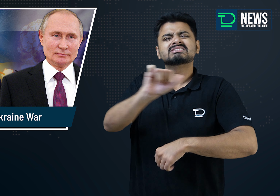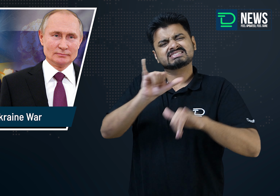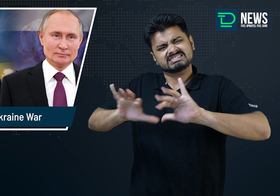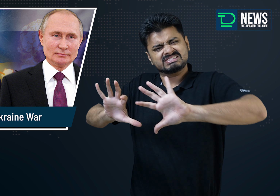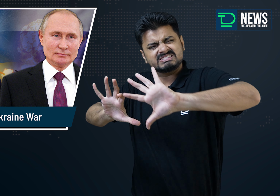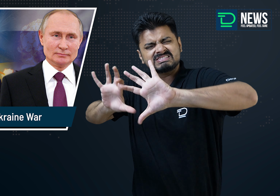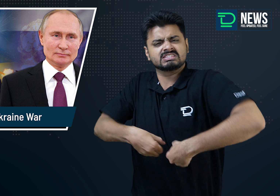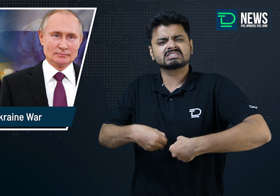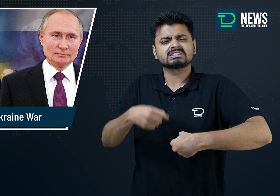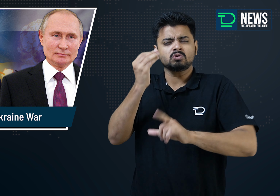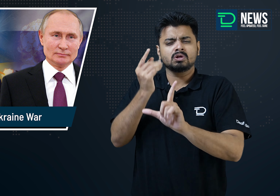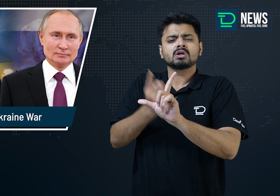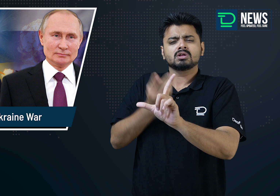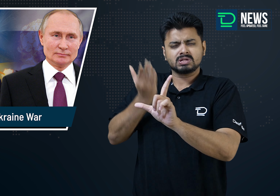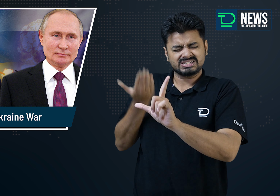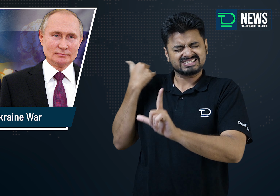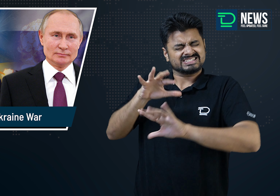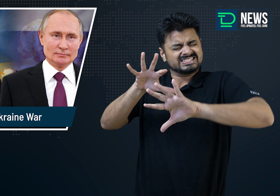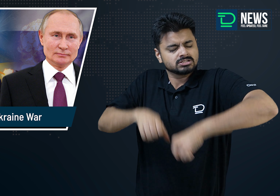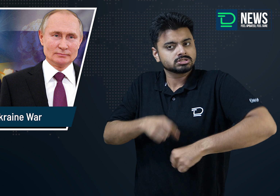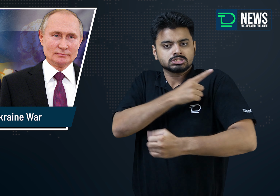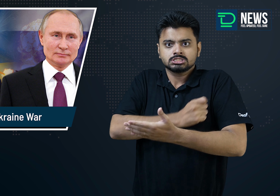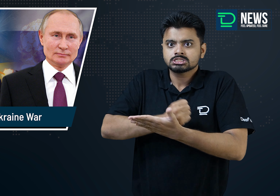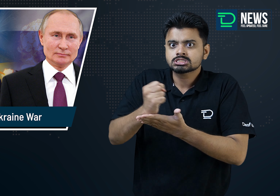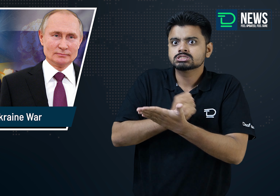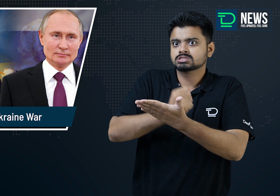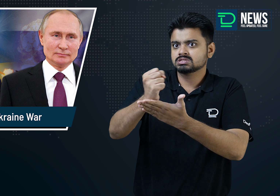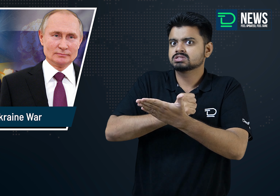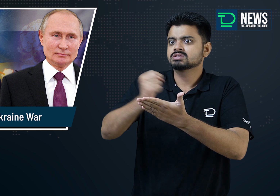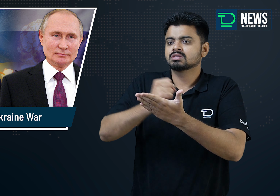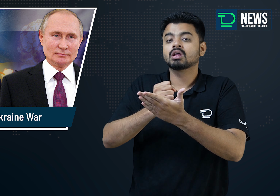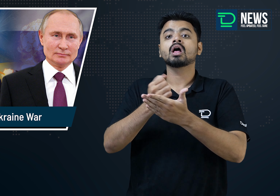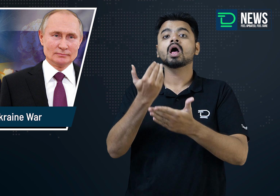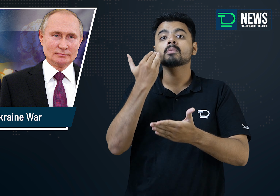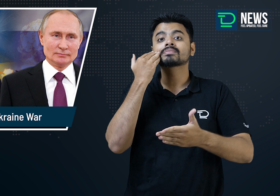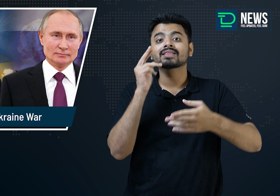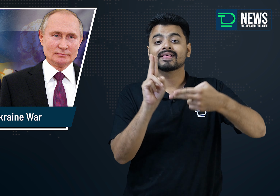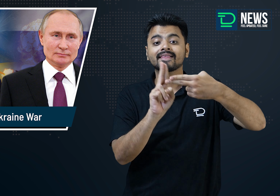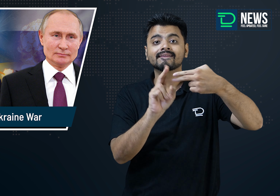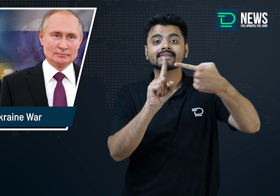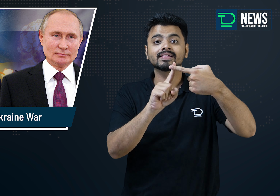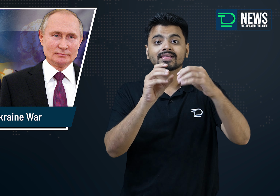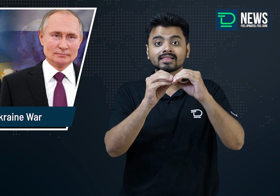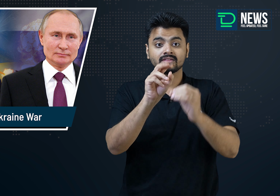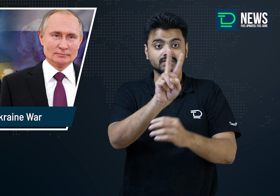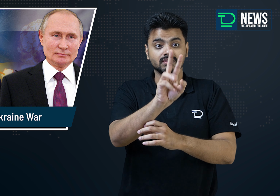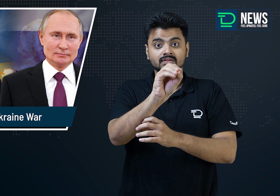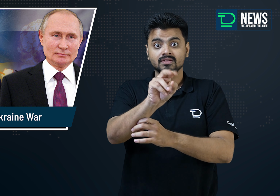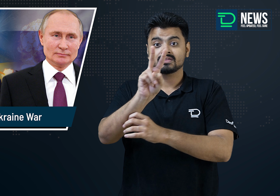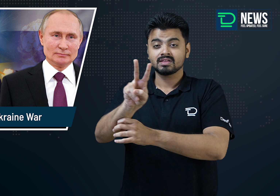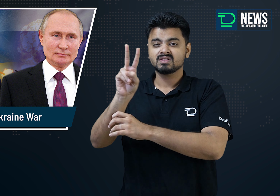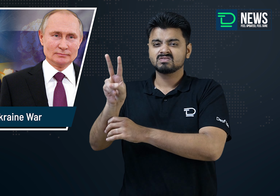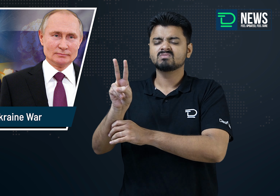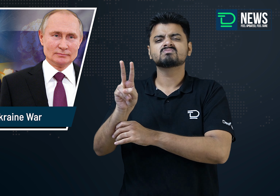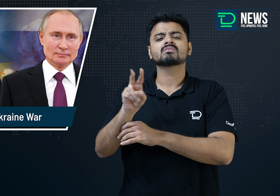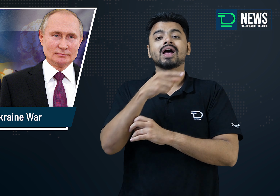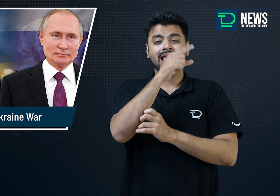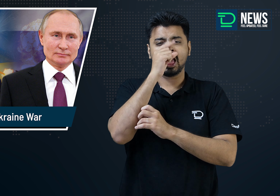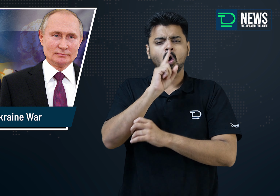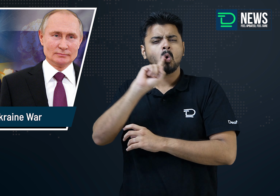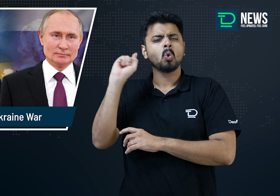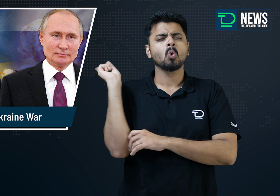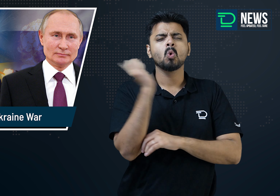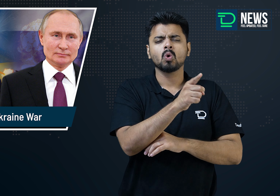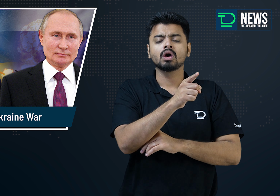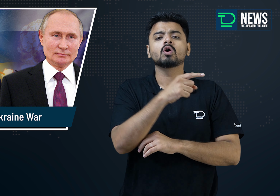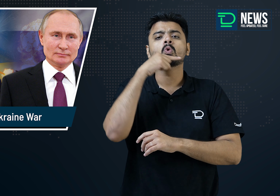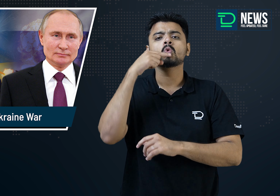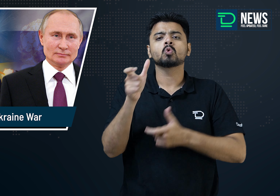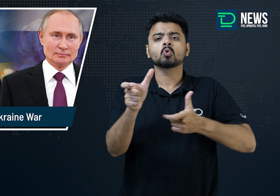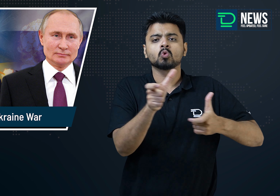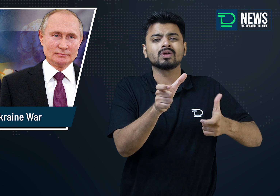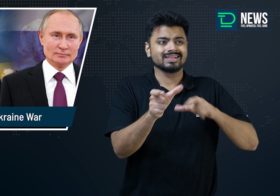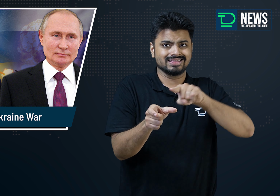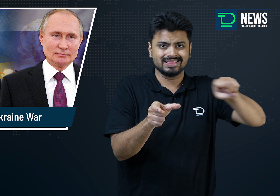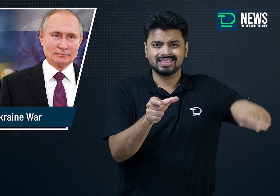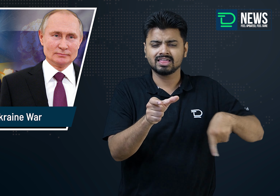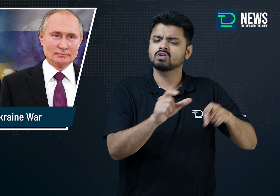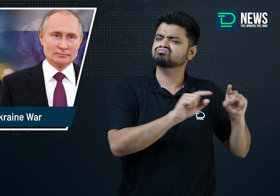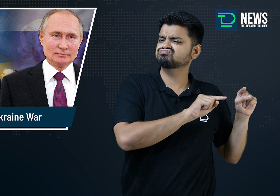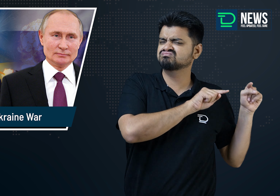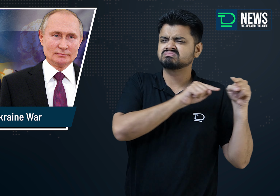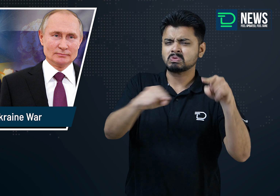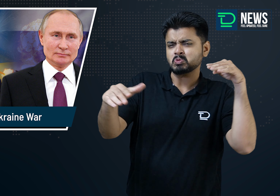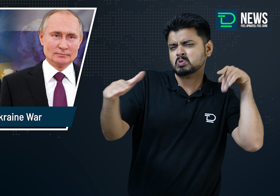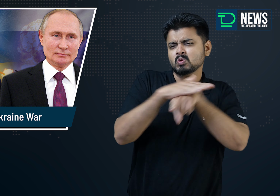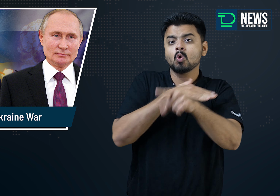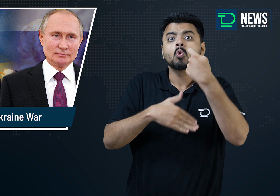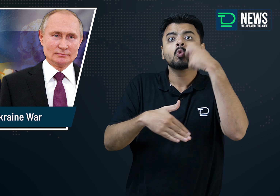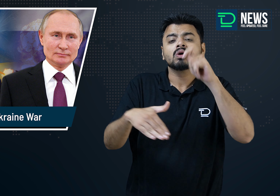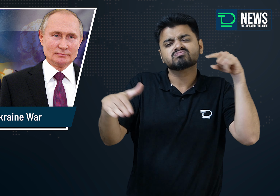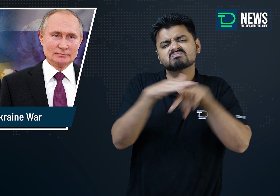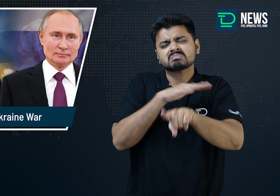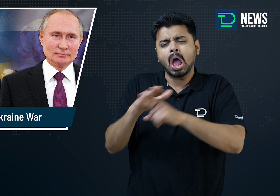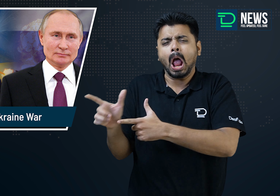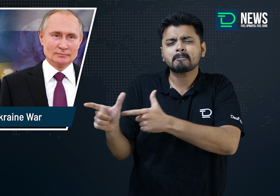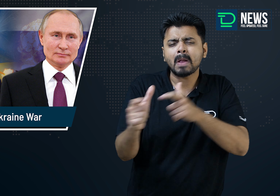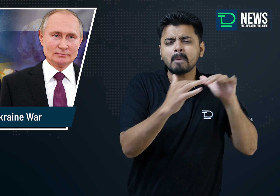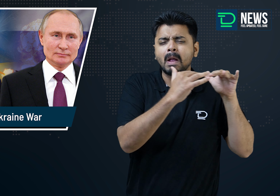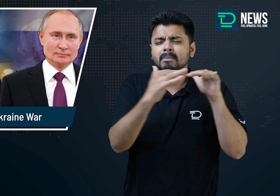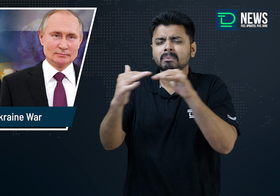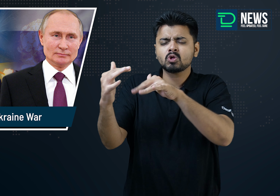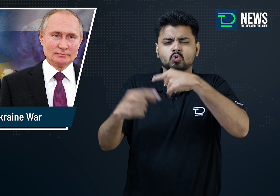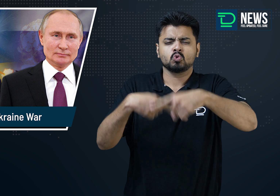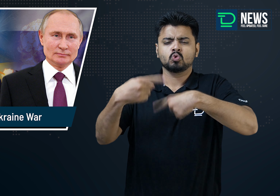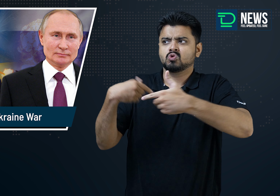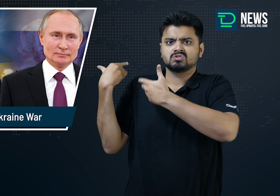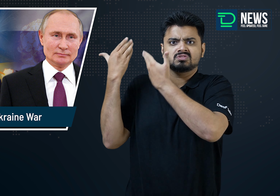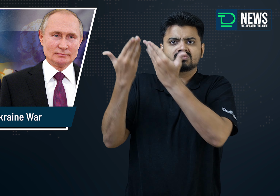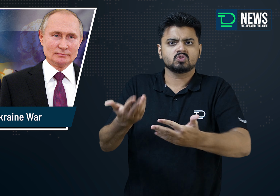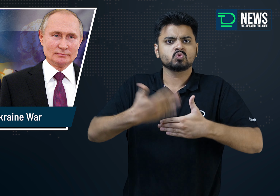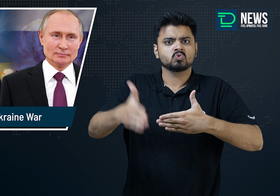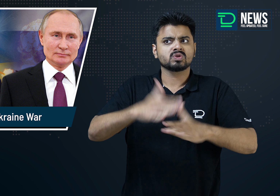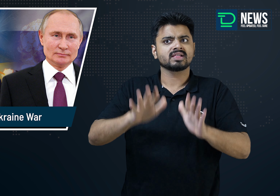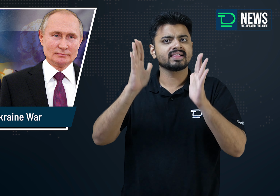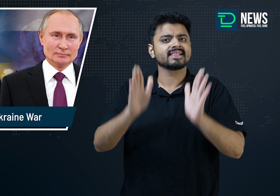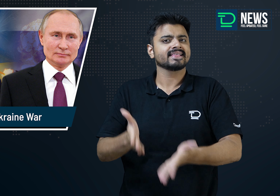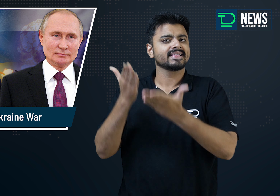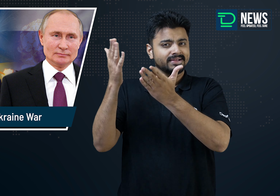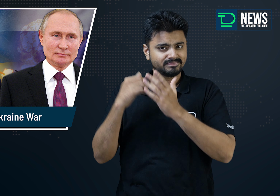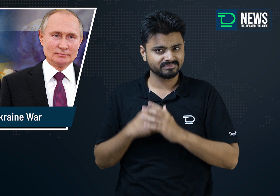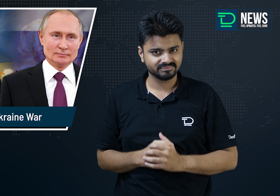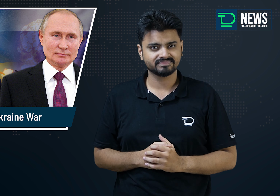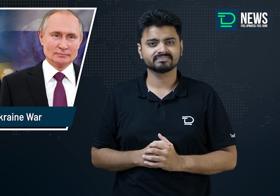He says it is part of Russia. He has tried to take back parts of Ukraine by force in recent years. He attacked Ukraine in February.